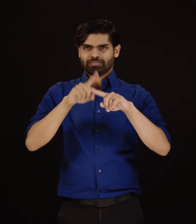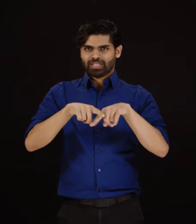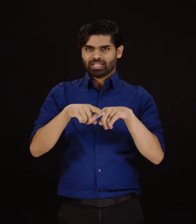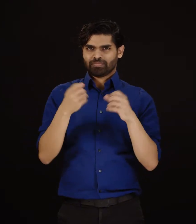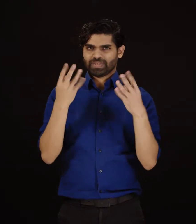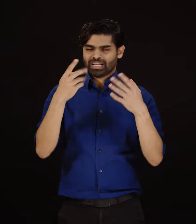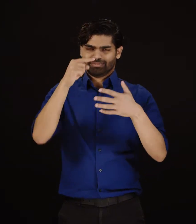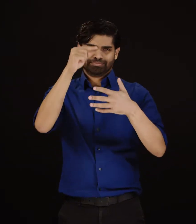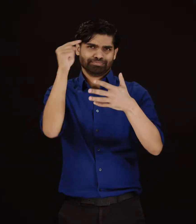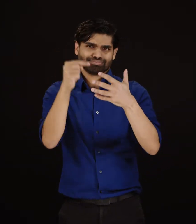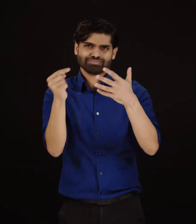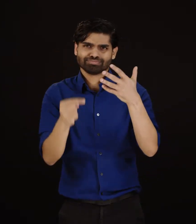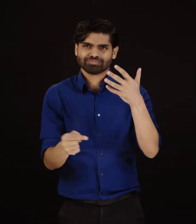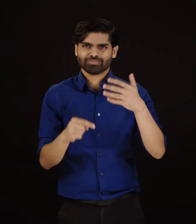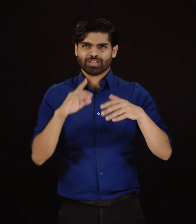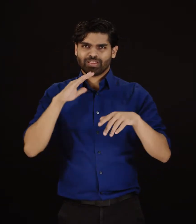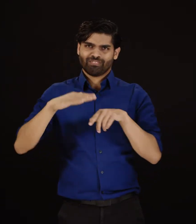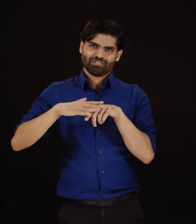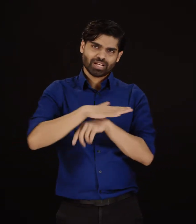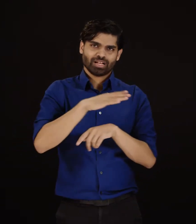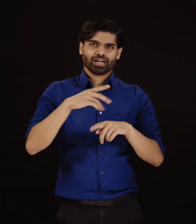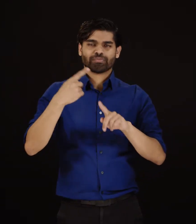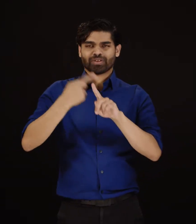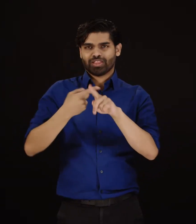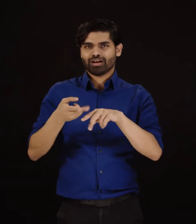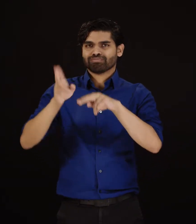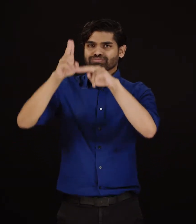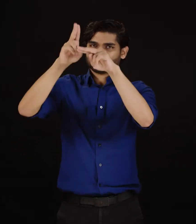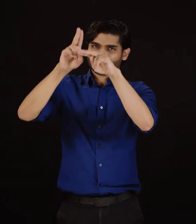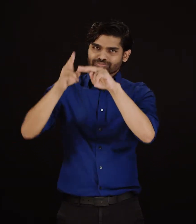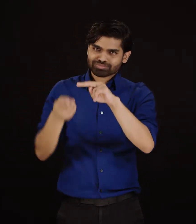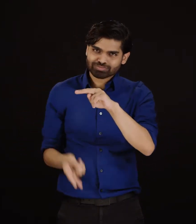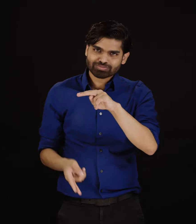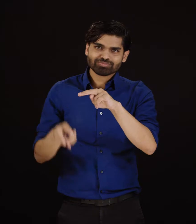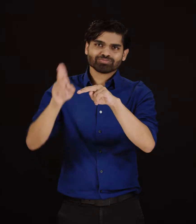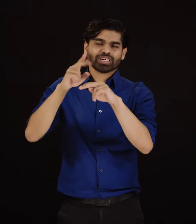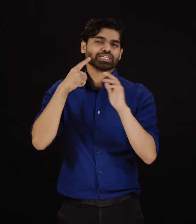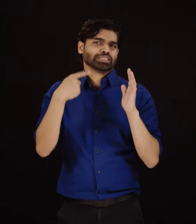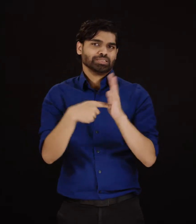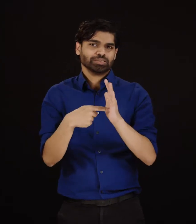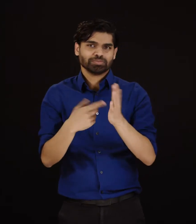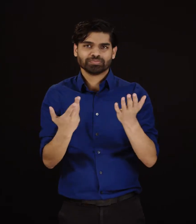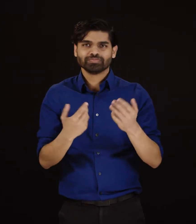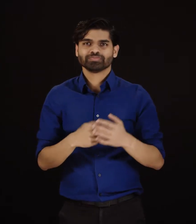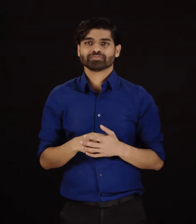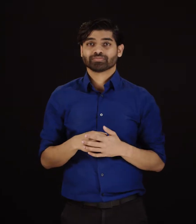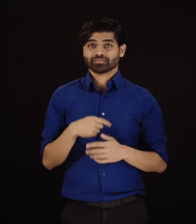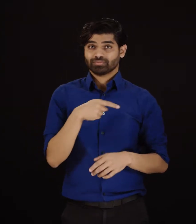cancels service during the trial period, and complies with the trial period rules, the early cancellation fee